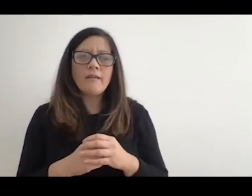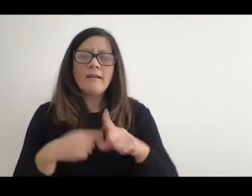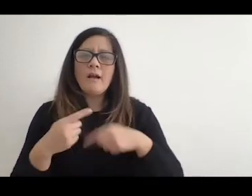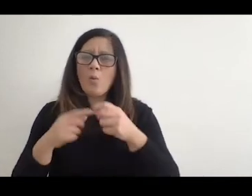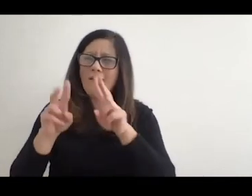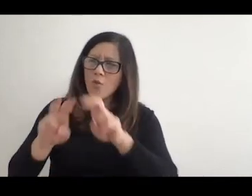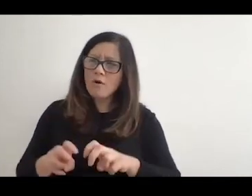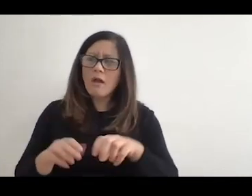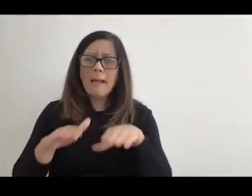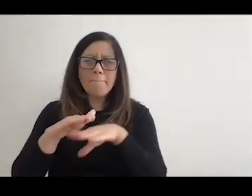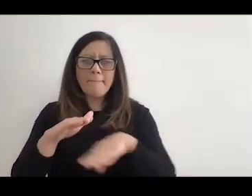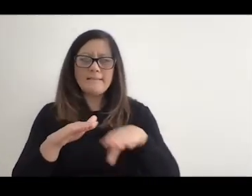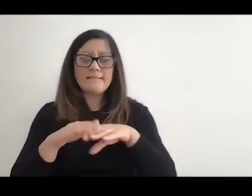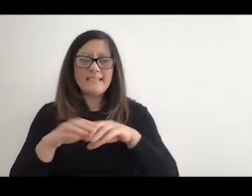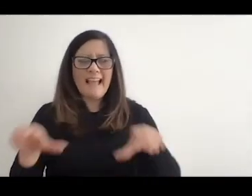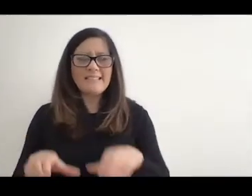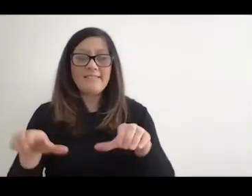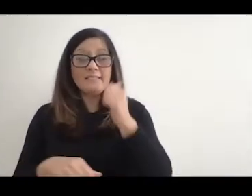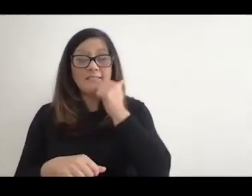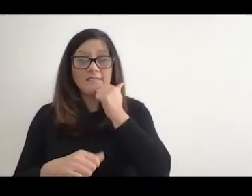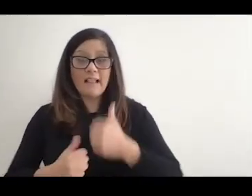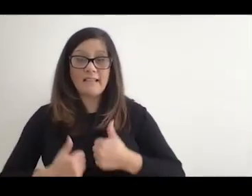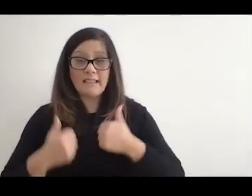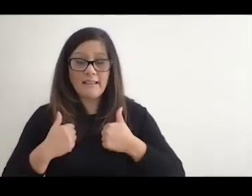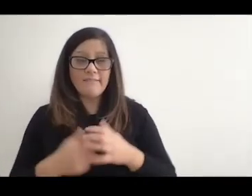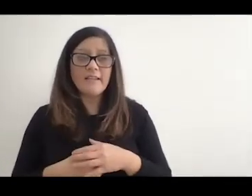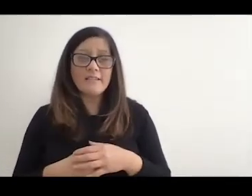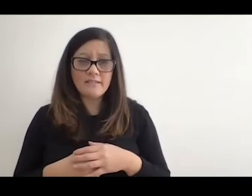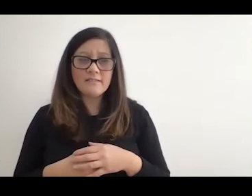activities of daily living. Dressing and grooming. As in selecting clothes,